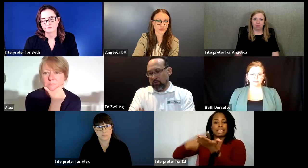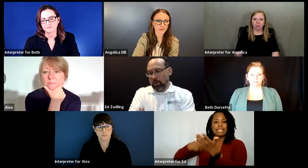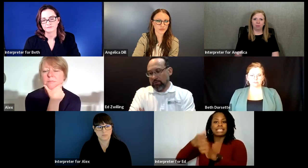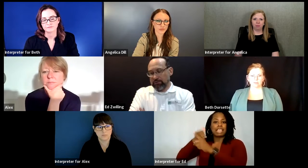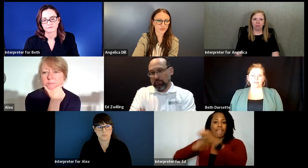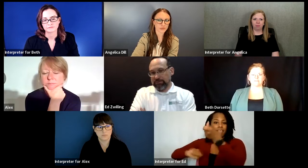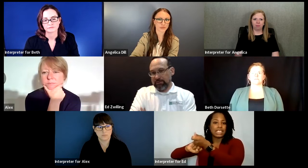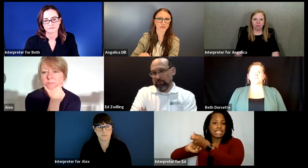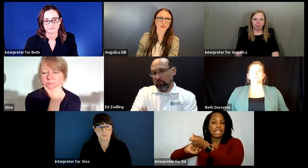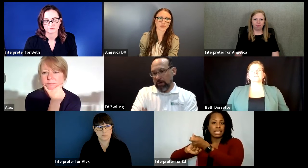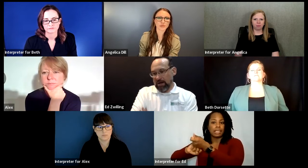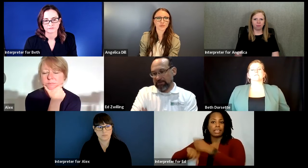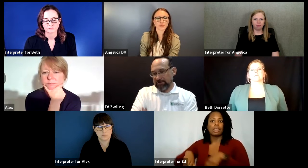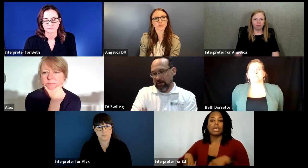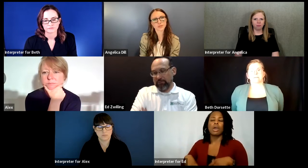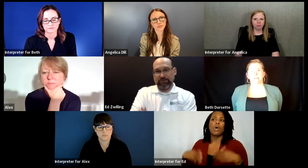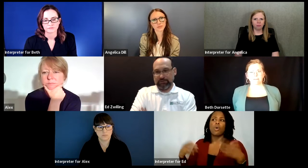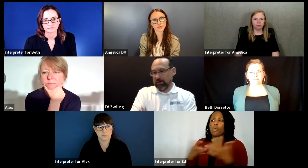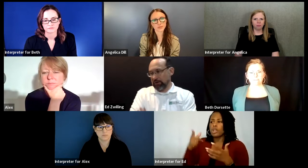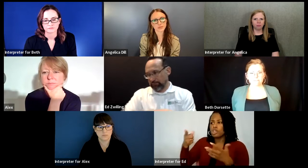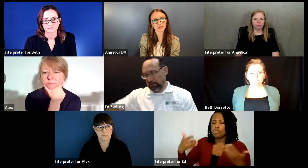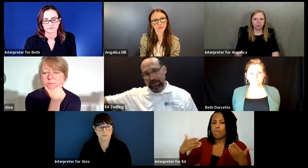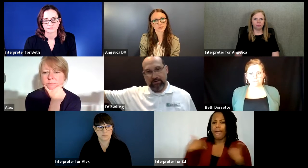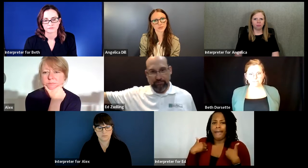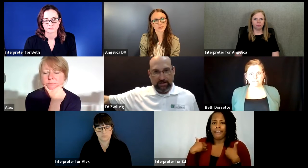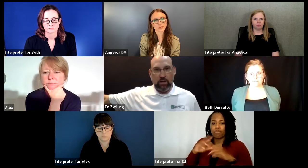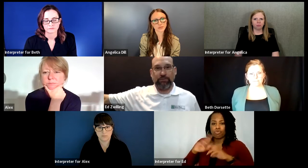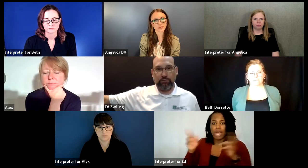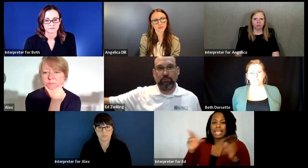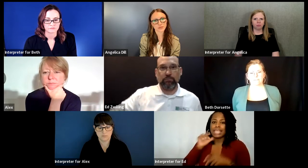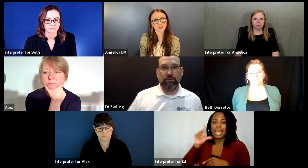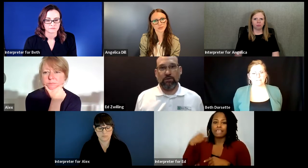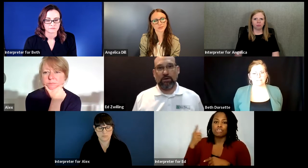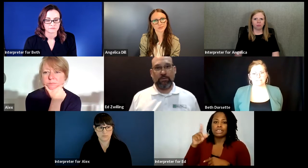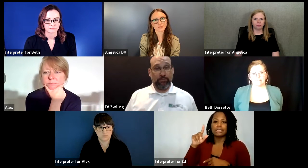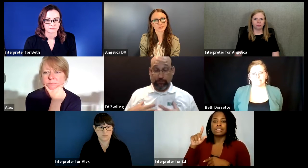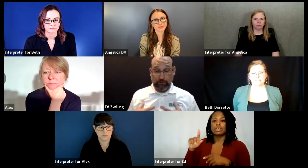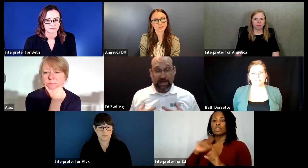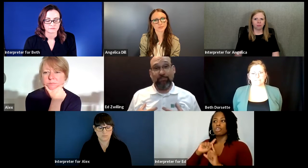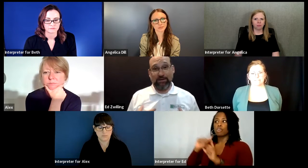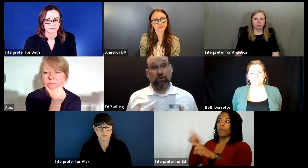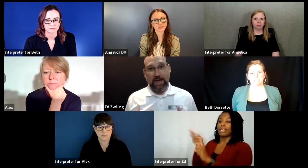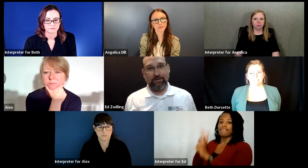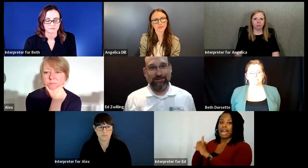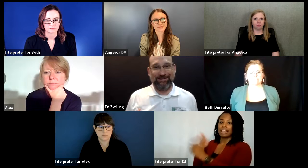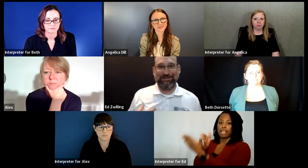And what are the tools in their toolbox, other than just going and running out and filing a lawsuit? I mean I'm certainly happy to do that.